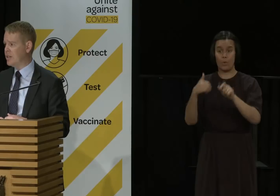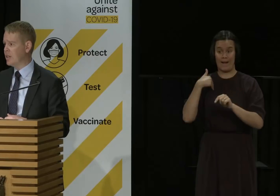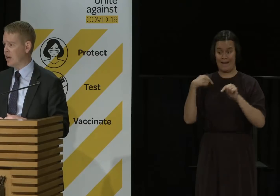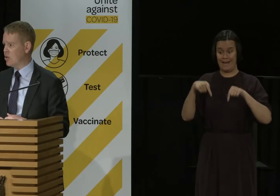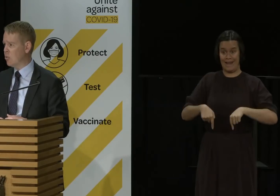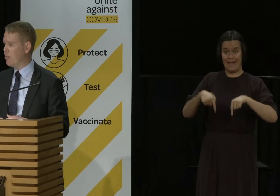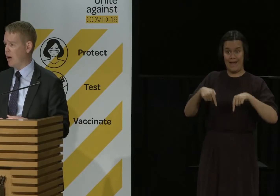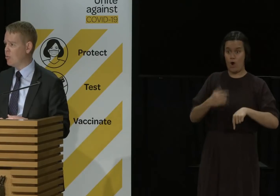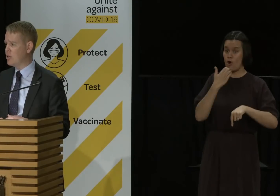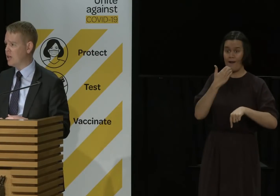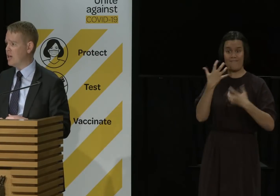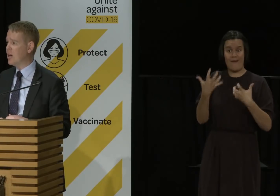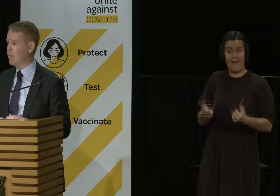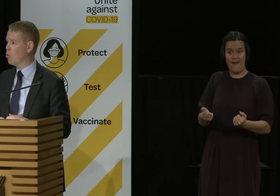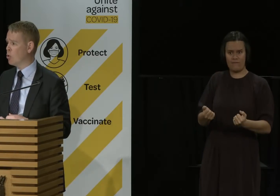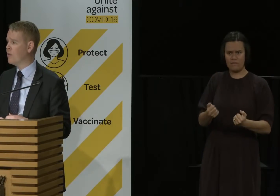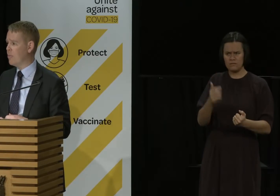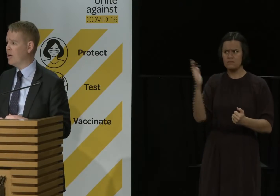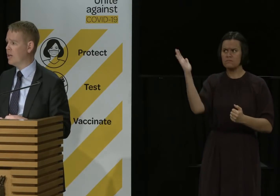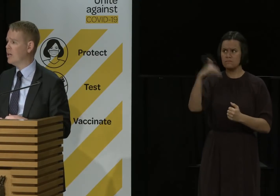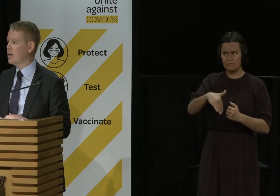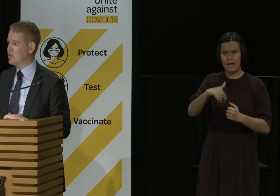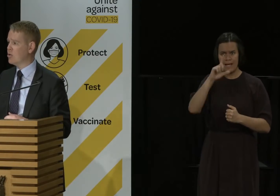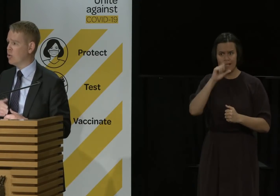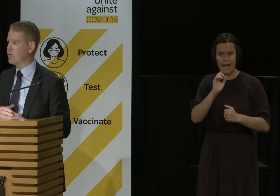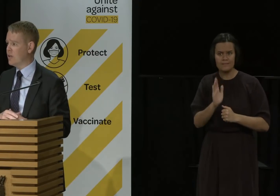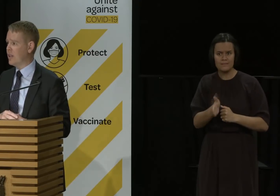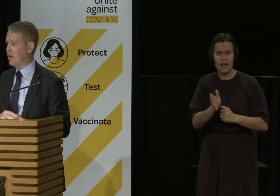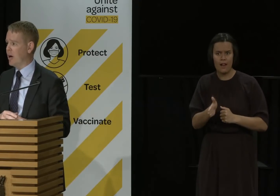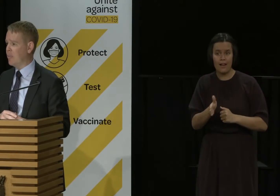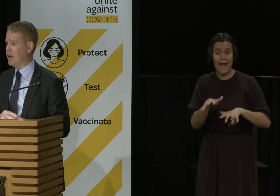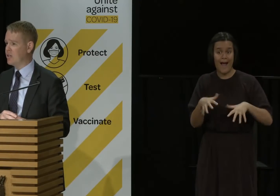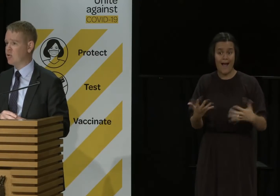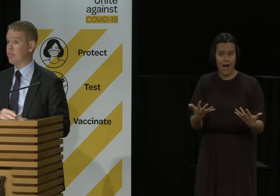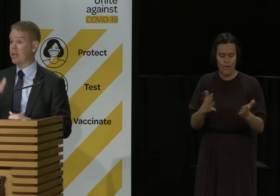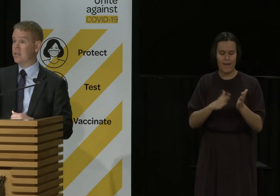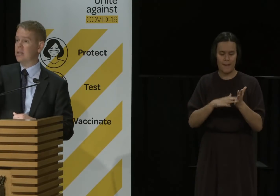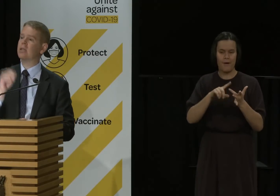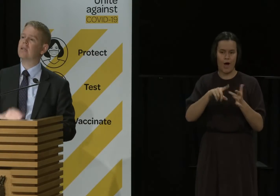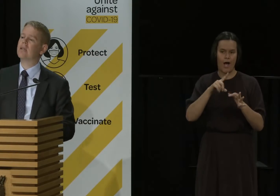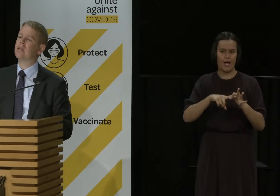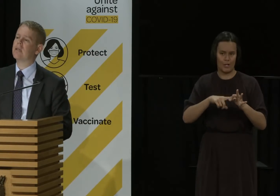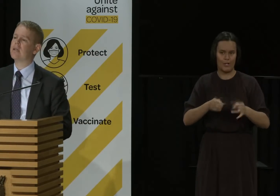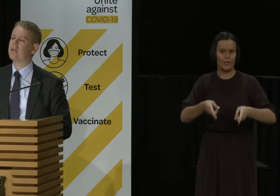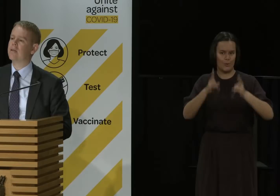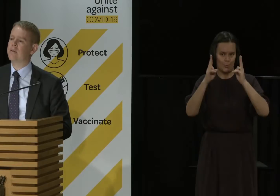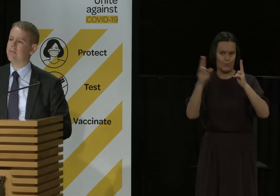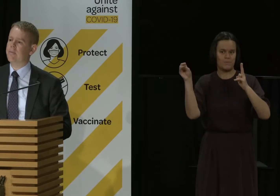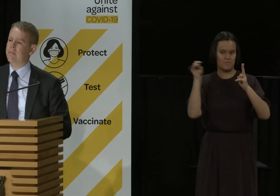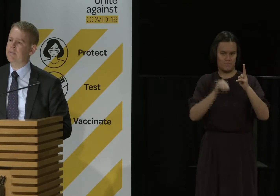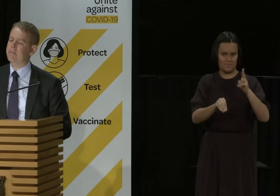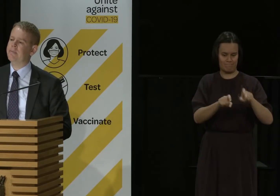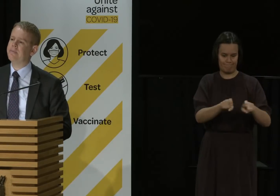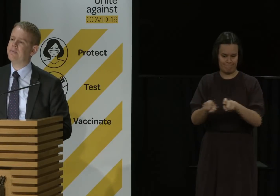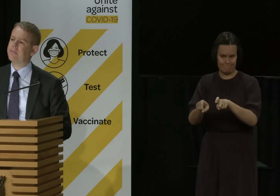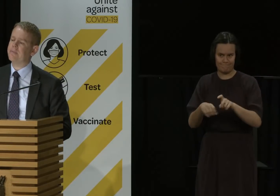opening up extra spaces in MiQ between now and then is that it will allow us to accommodate more people through current MiQ settings to get more skilled migrants and critical workers which we need into the country.